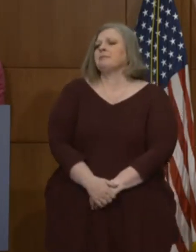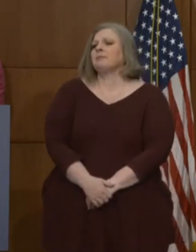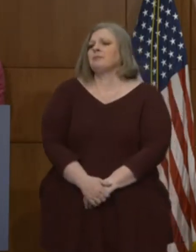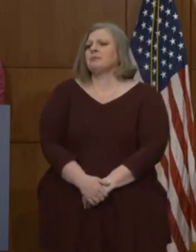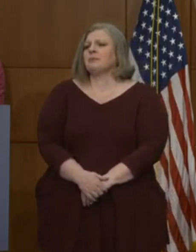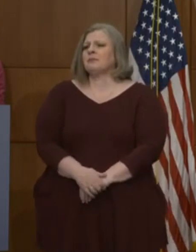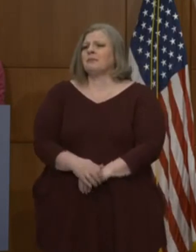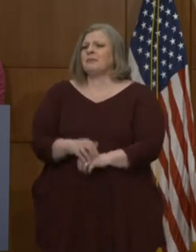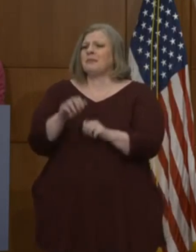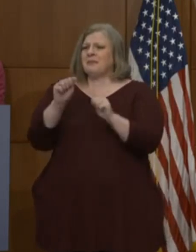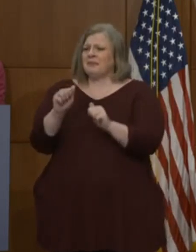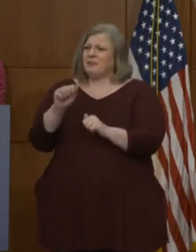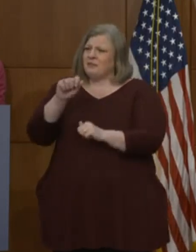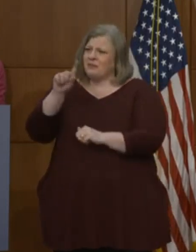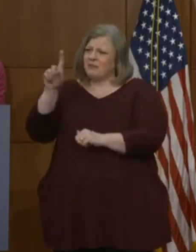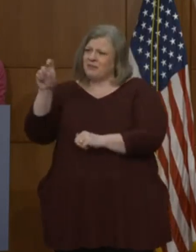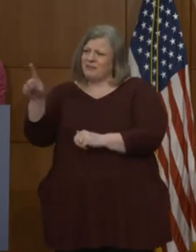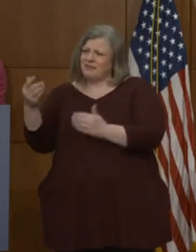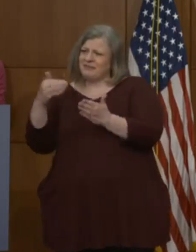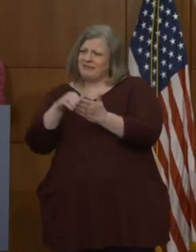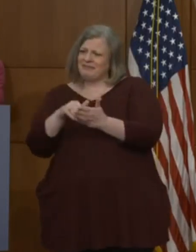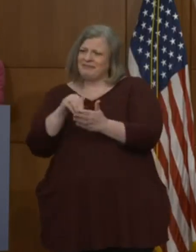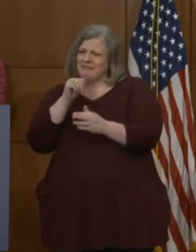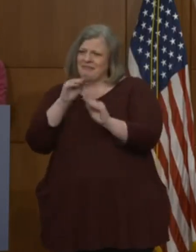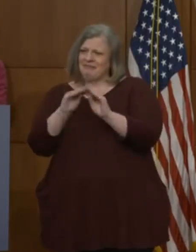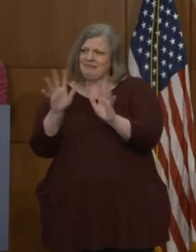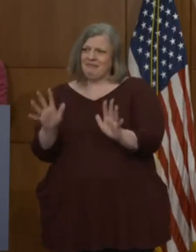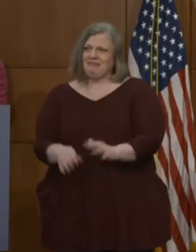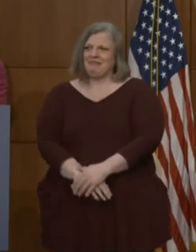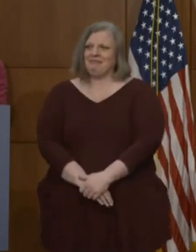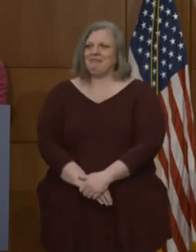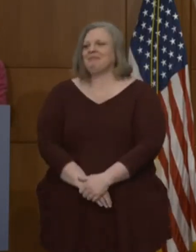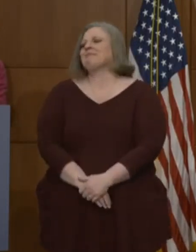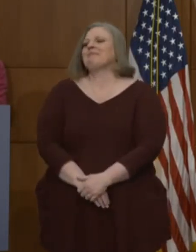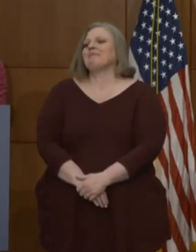I’M GONNA LET DOCTOR I’LL GRANT YOU BUT COULD YOU START YOUR YOU BUT COULD YOU START YOUR QUESTION OVER AGAIN PLEASE.